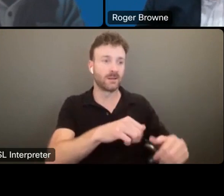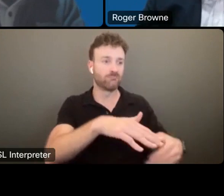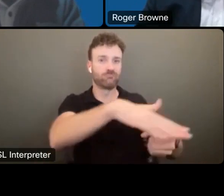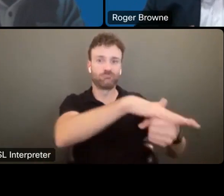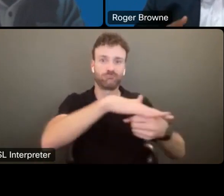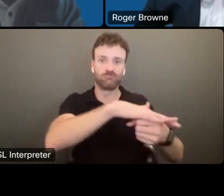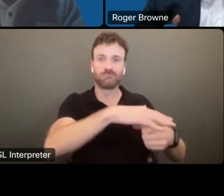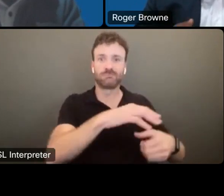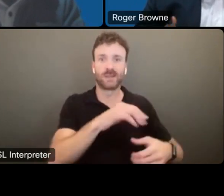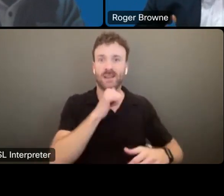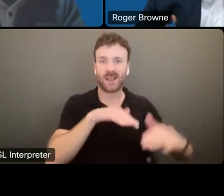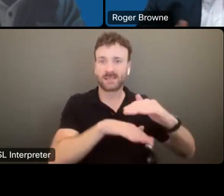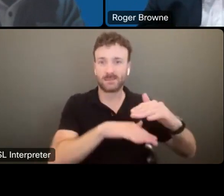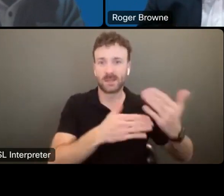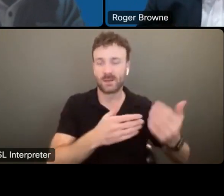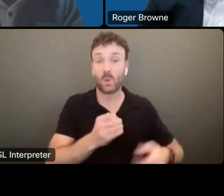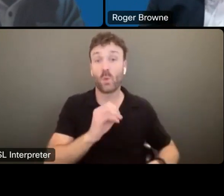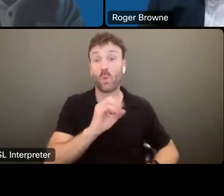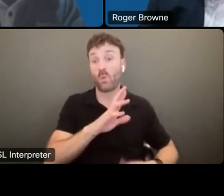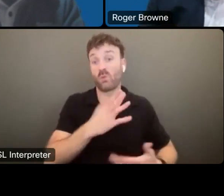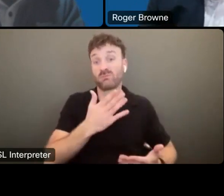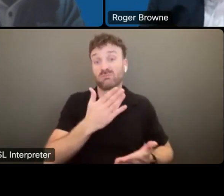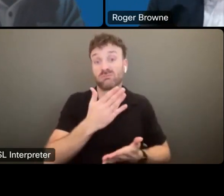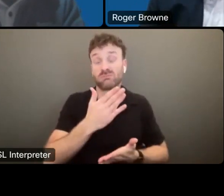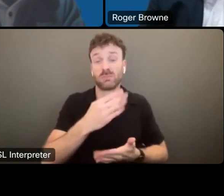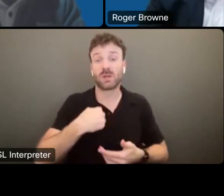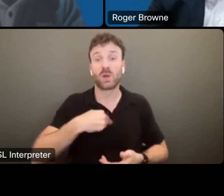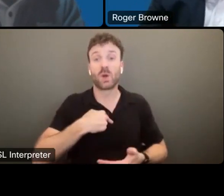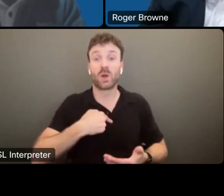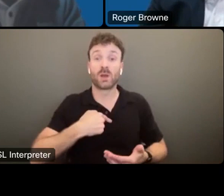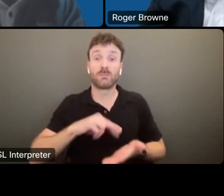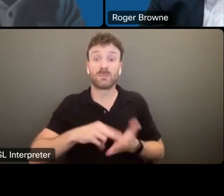Or cases where we're compromising on cycling or pedestrian infrastructure on any way, shape,